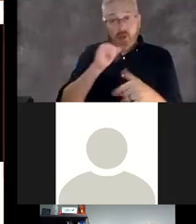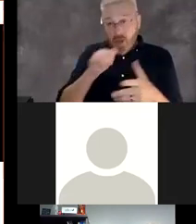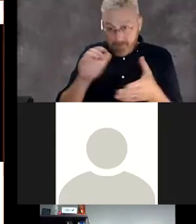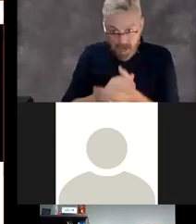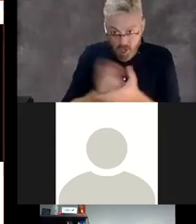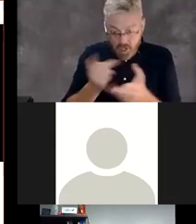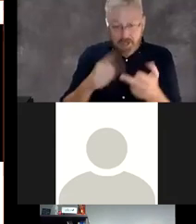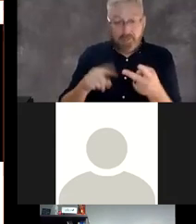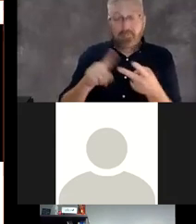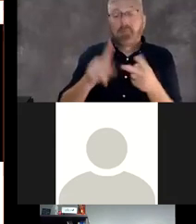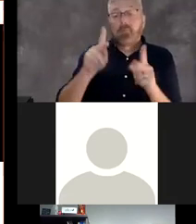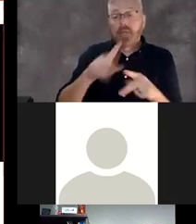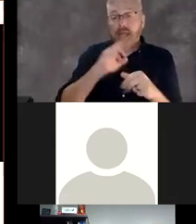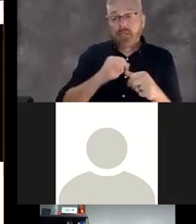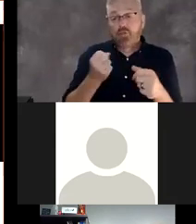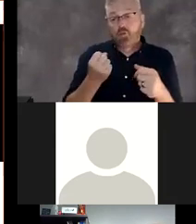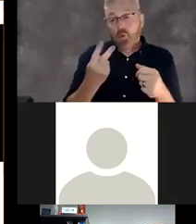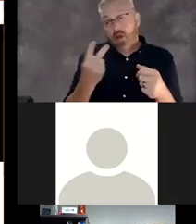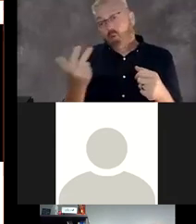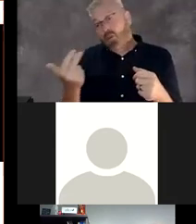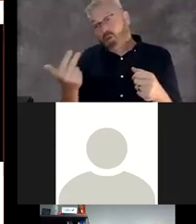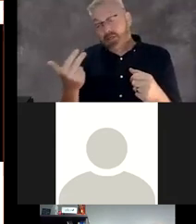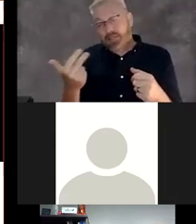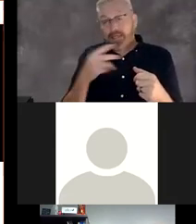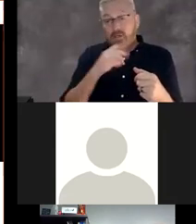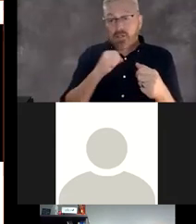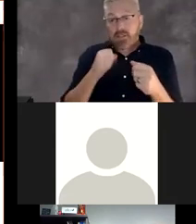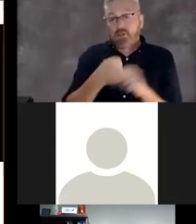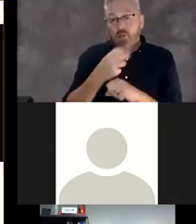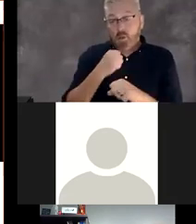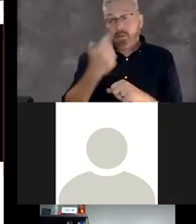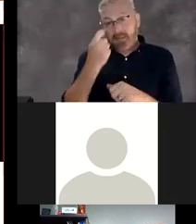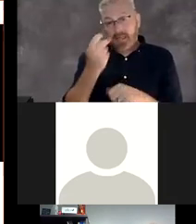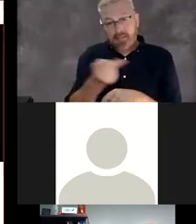IS 12 OR 13 YEARS OF AGE. BECAUSE THEY ARE 12 OR 13, IT